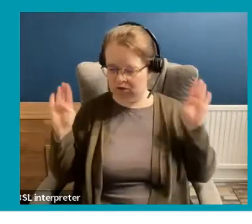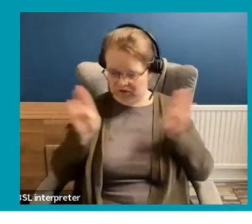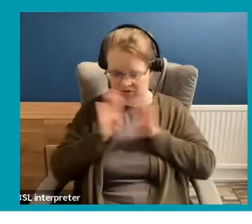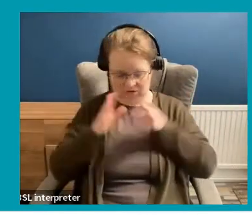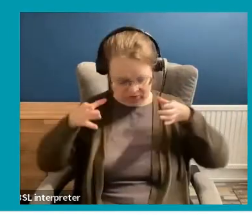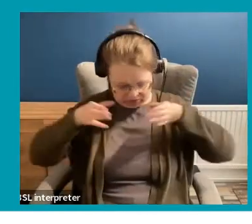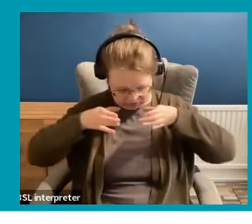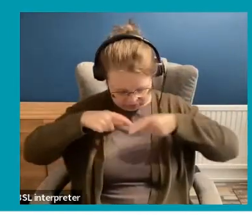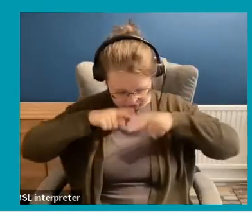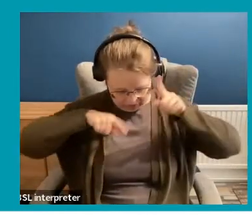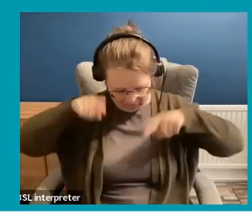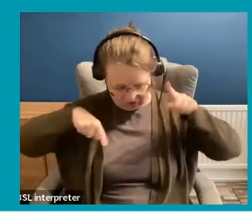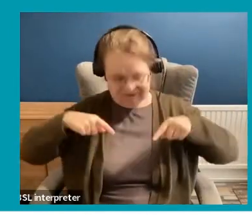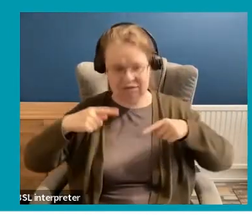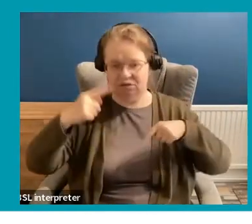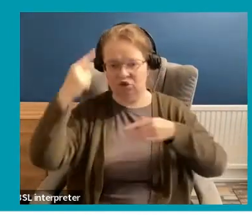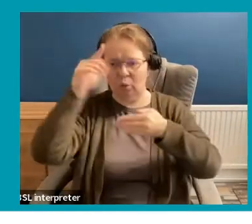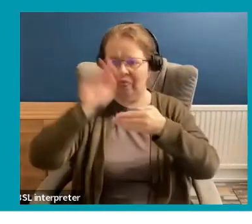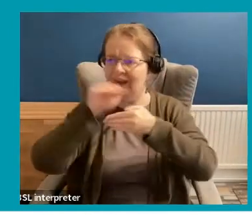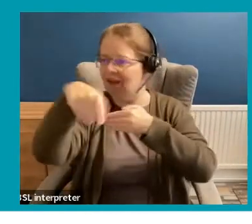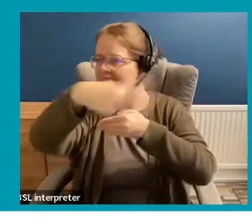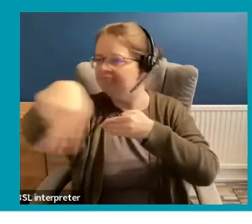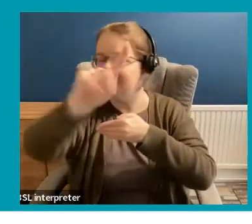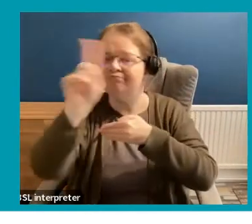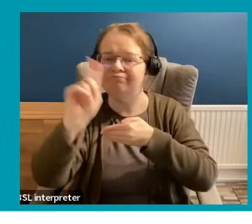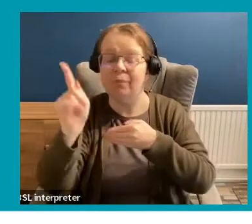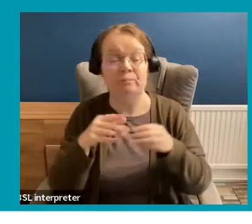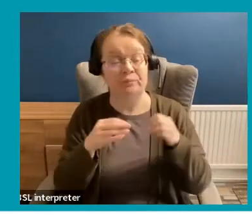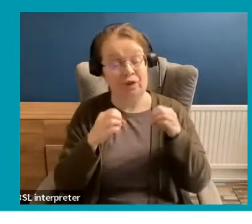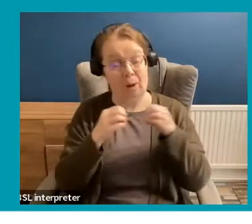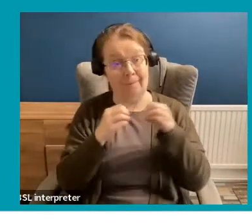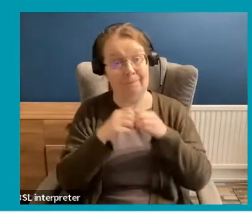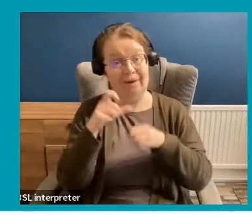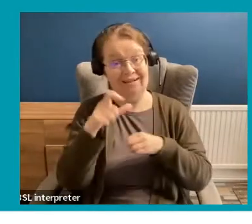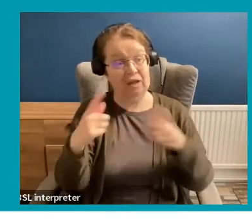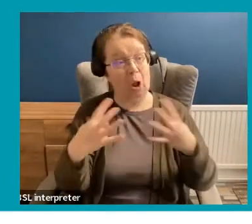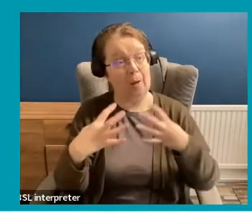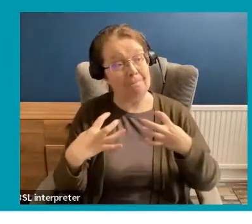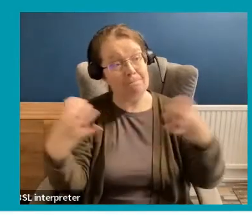It was very clear at the BBC because the BBC is a public service broadcaster is